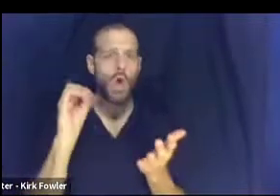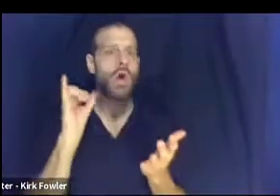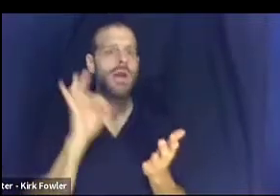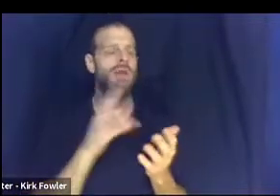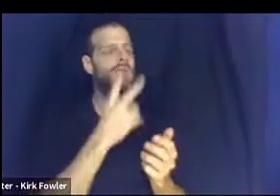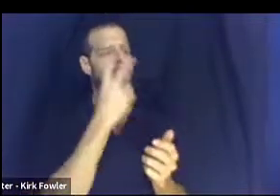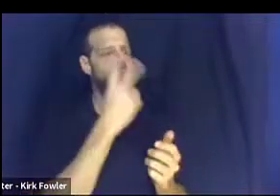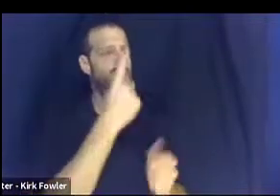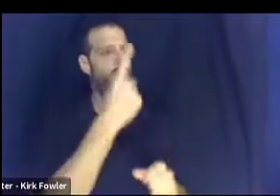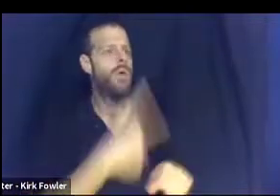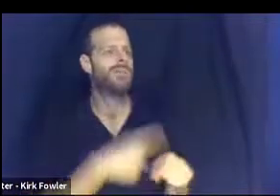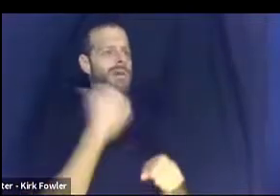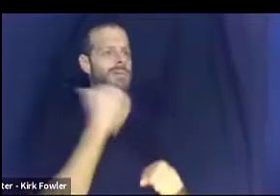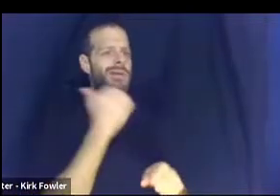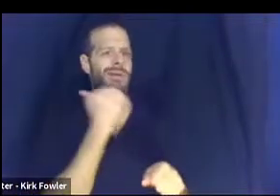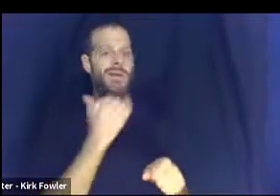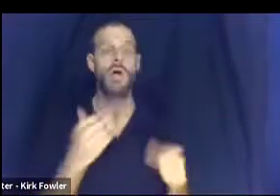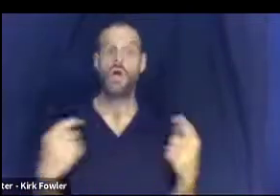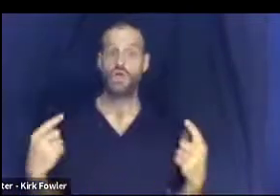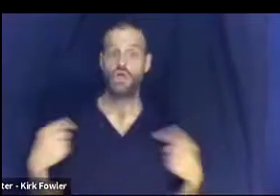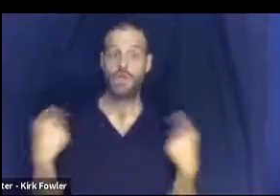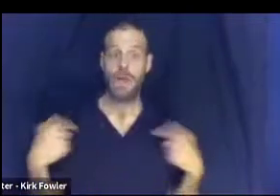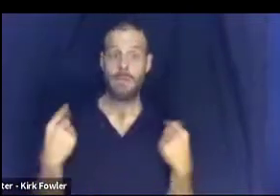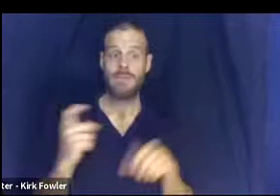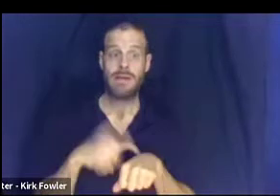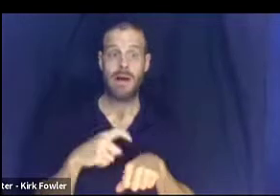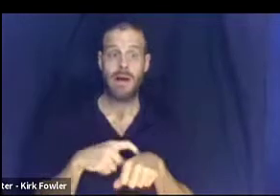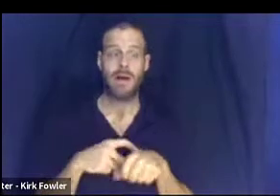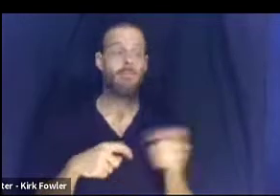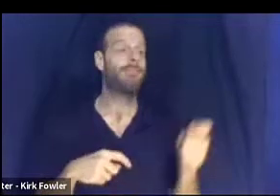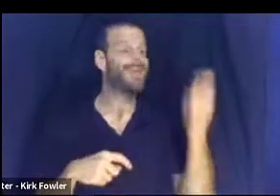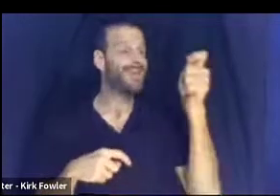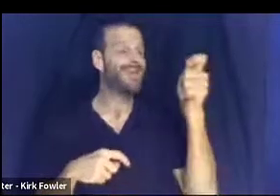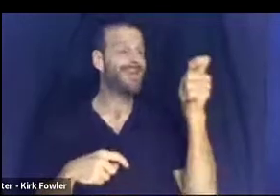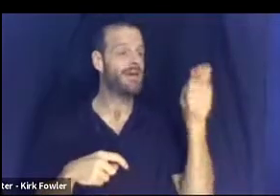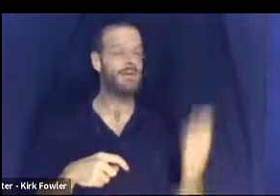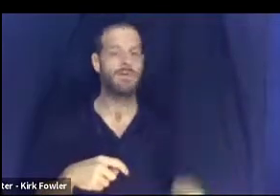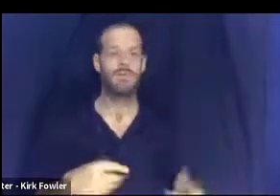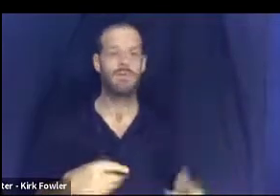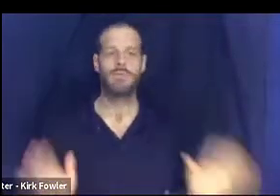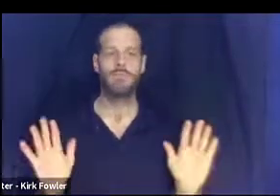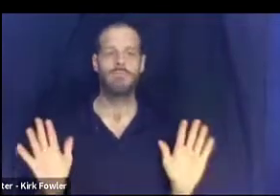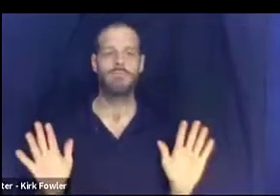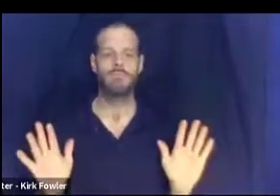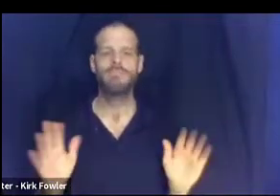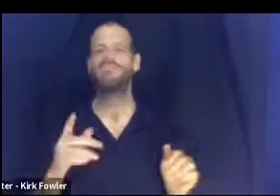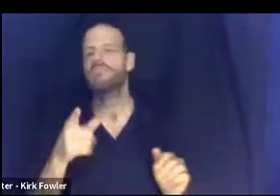time for gym, and then it's gone. I see Debra is saying yes a thousand times.